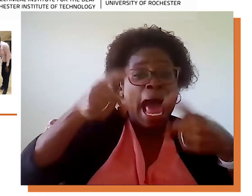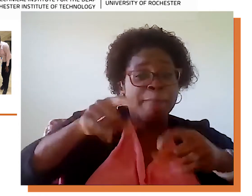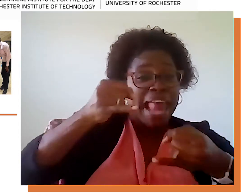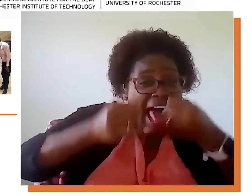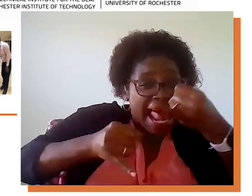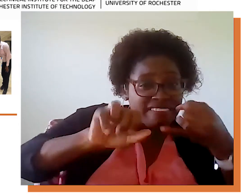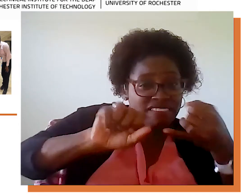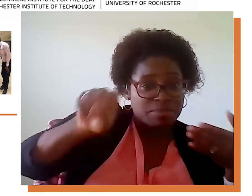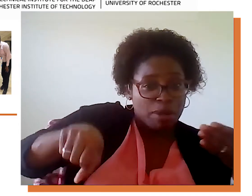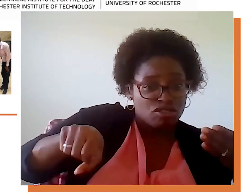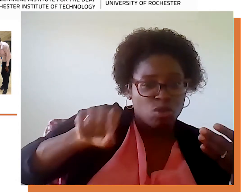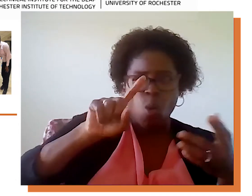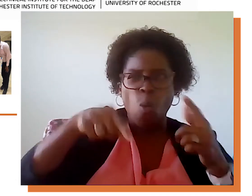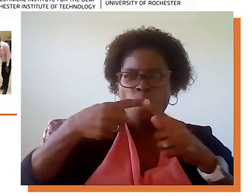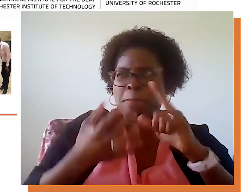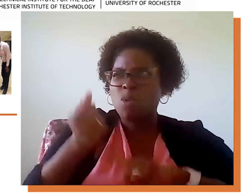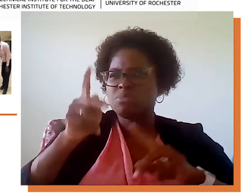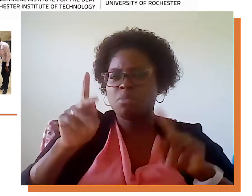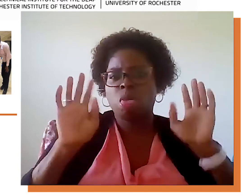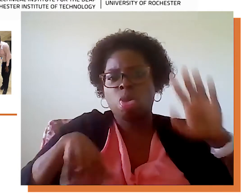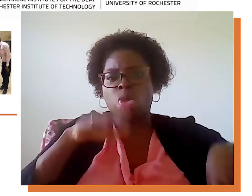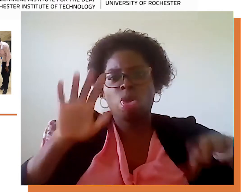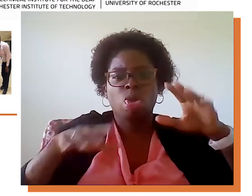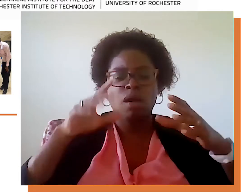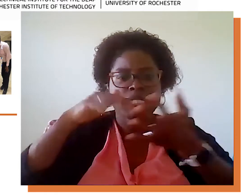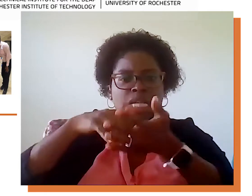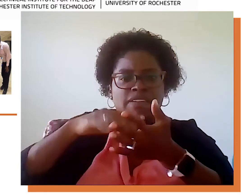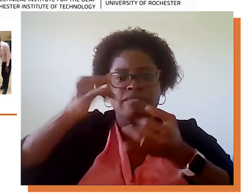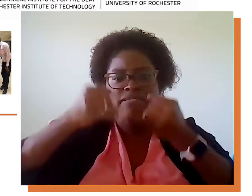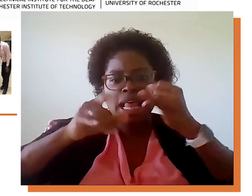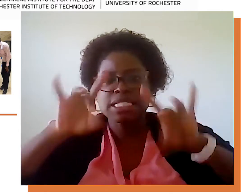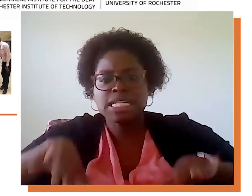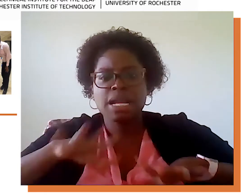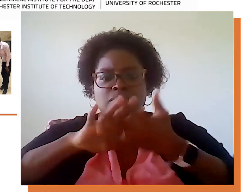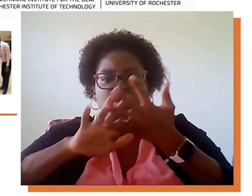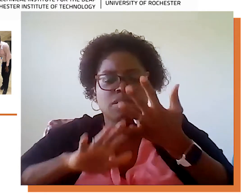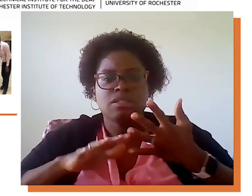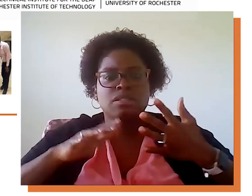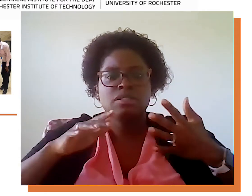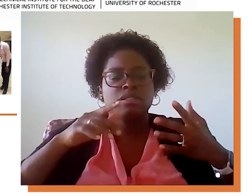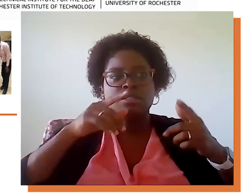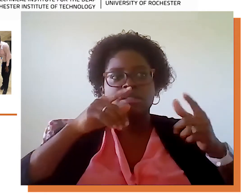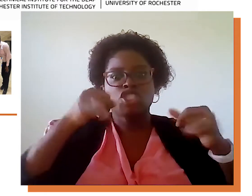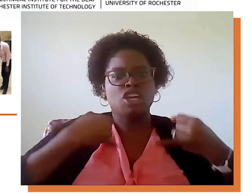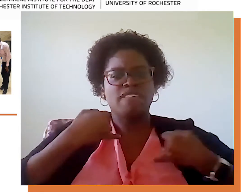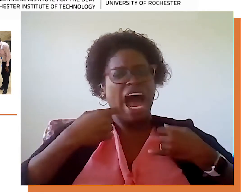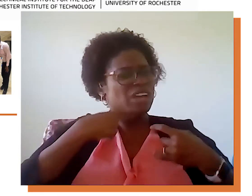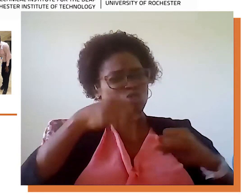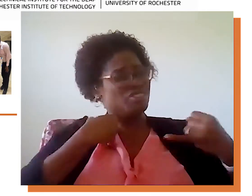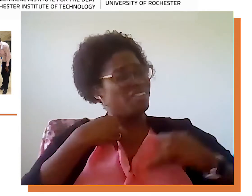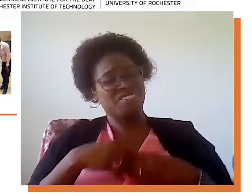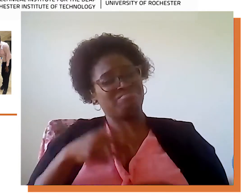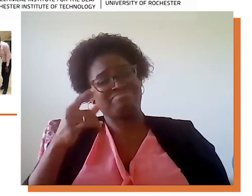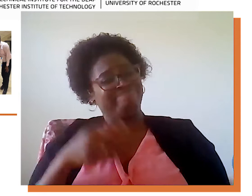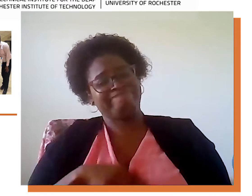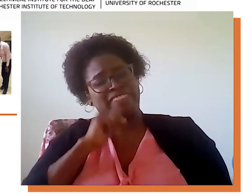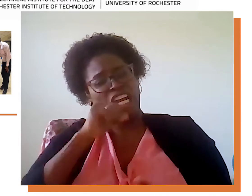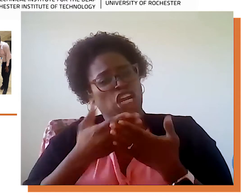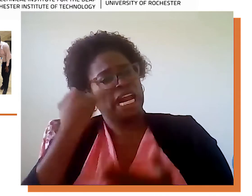This happened at the end of the semester, that time when most people are studying for final exams, they're a little bit tired of school. But Jennifer...